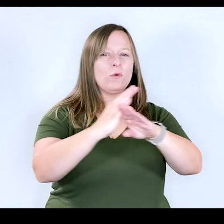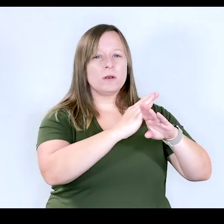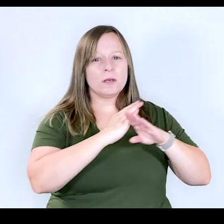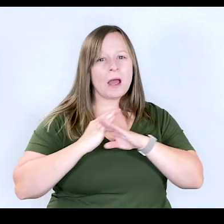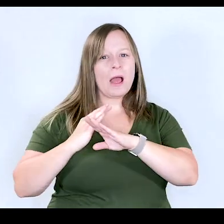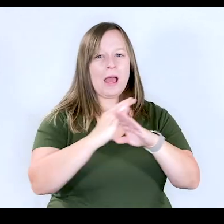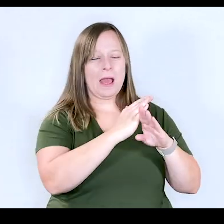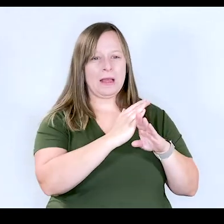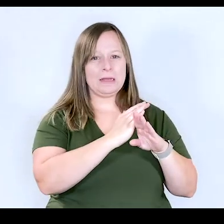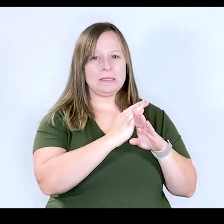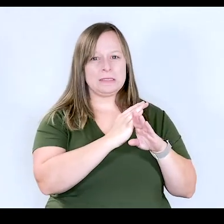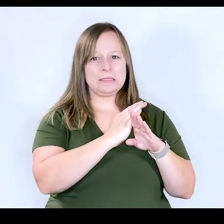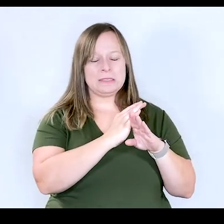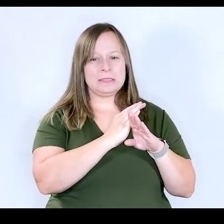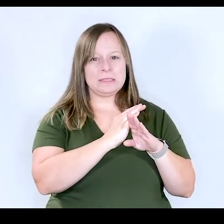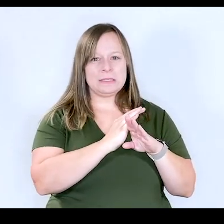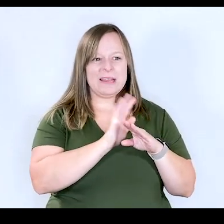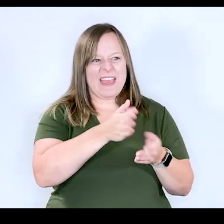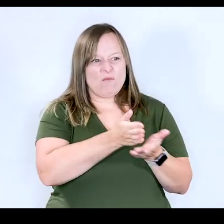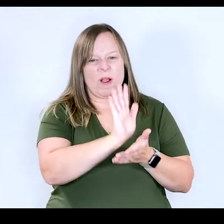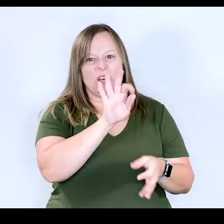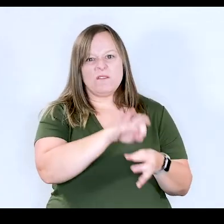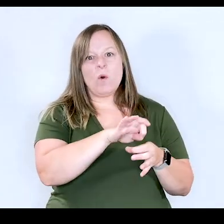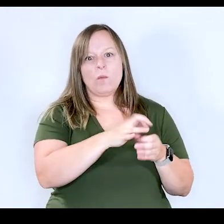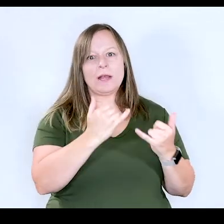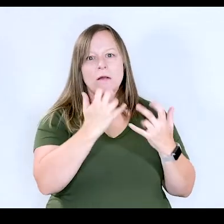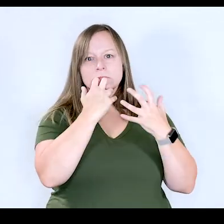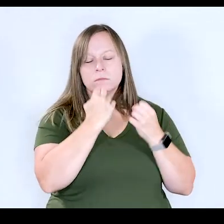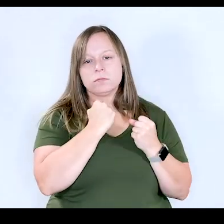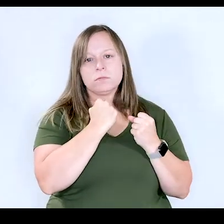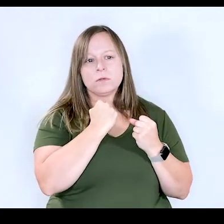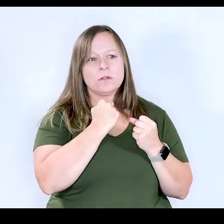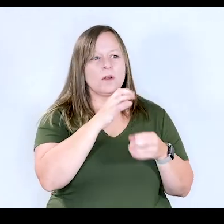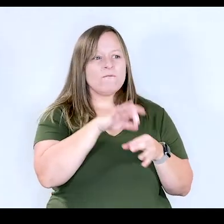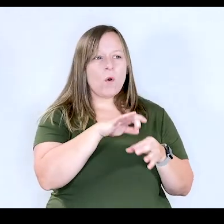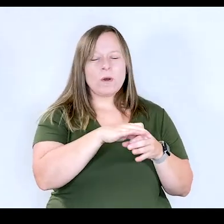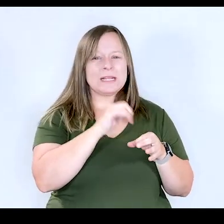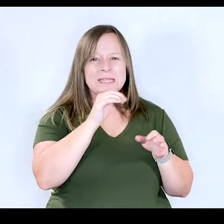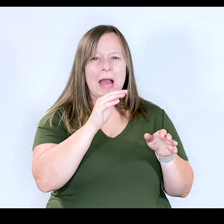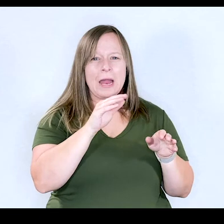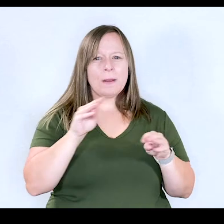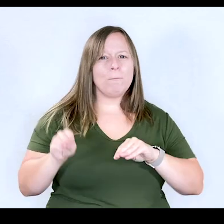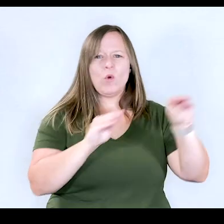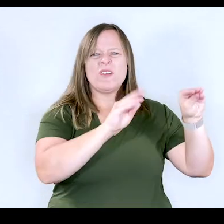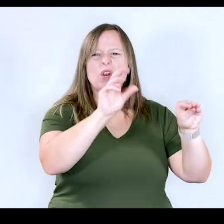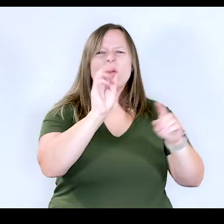for the folks who have it-- to protect that right to vote. And that voting is not a movement-- voting is a moment.